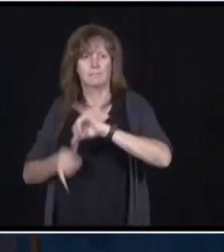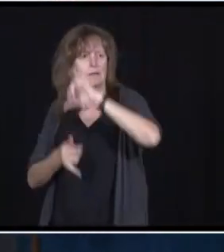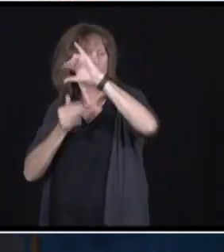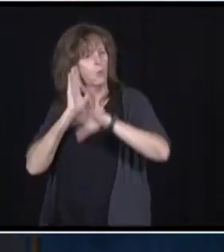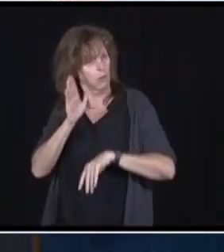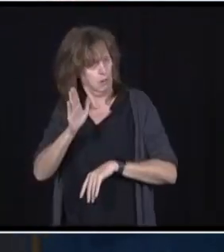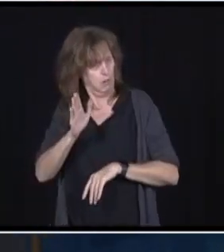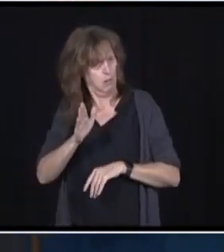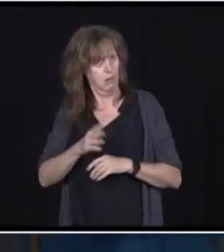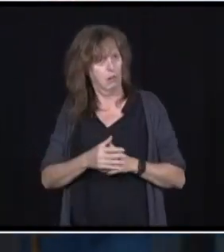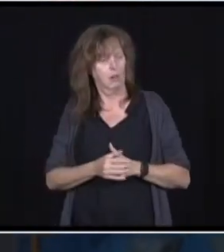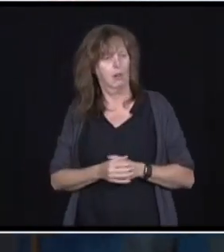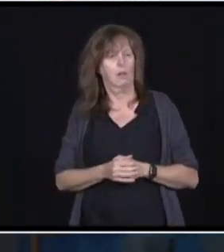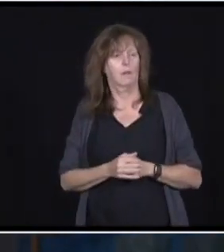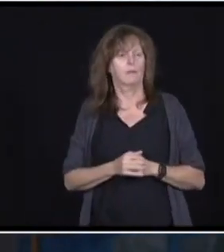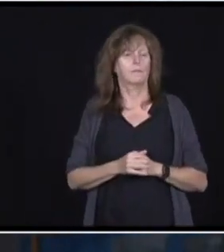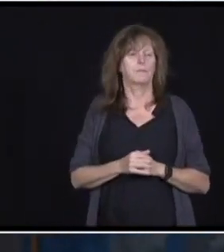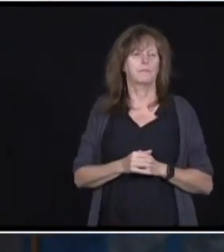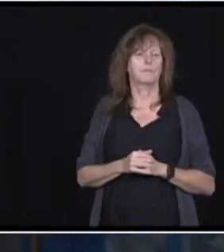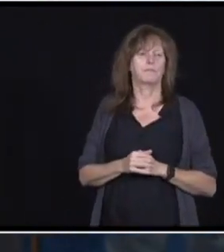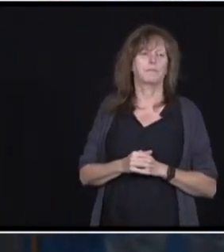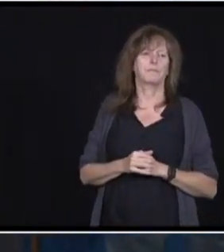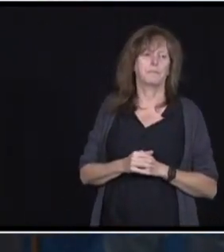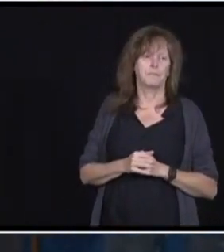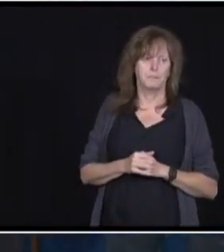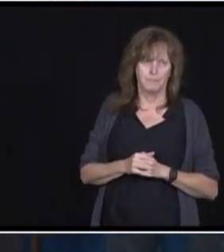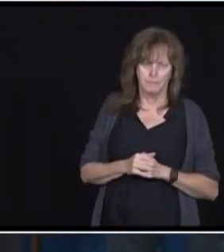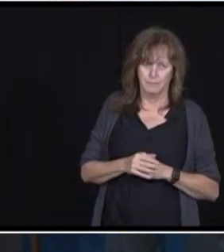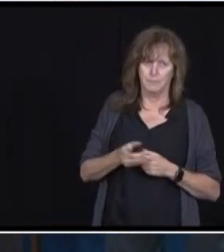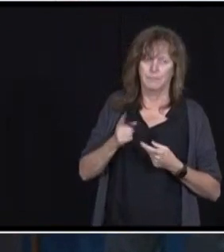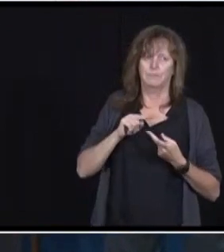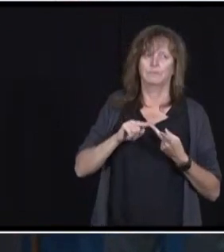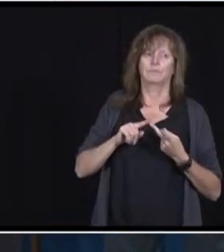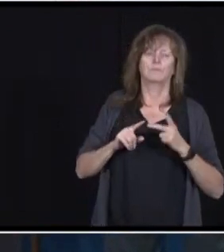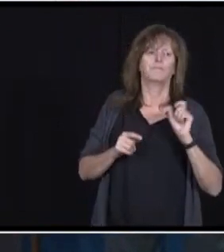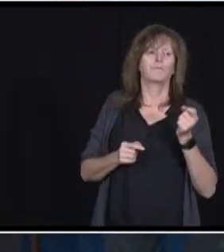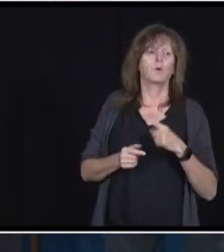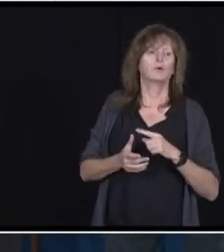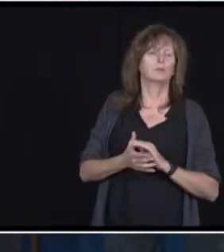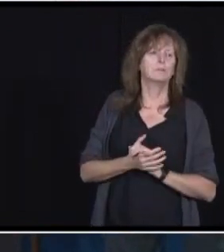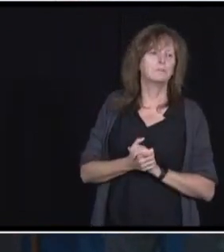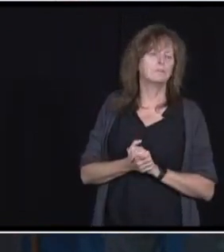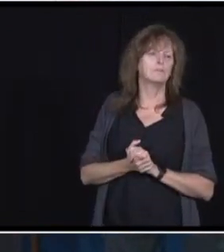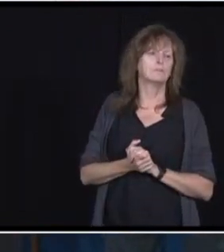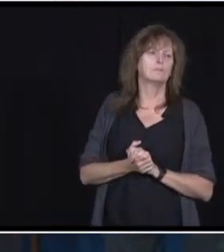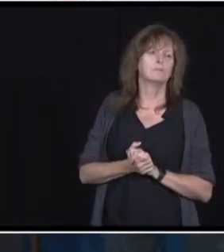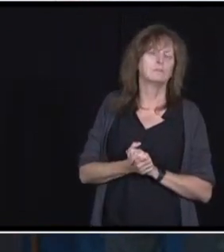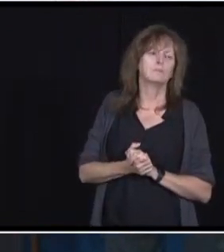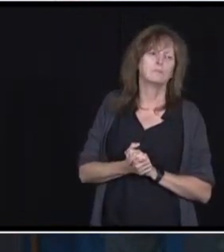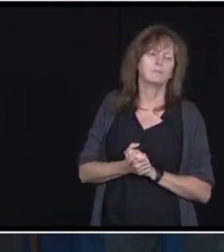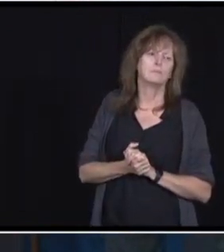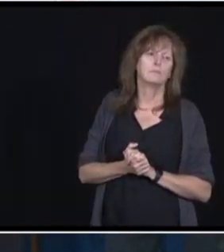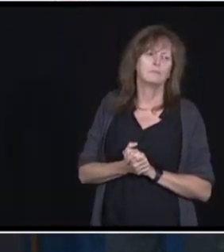it isn't required in your area, to limit that to be on the safe side to protect yourselves, your family members and of course your committee.